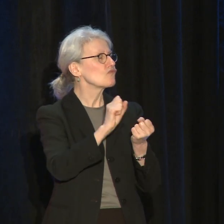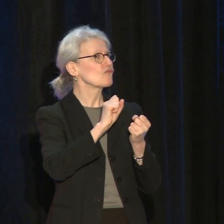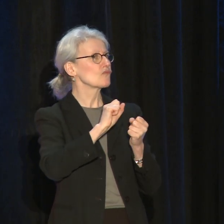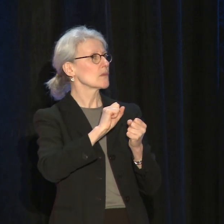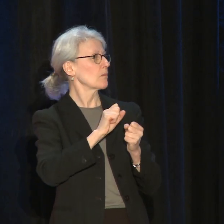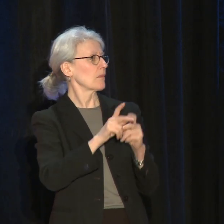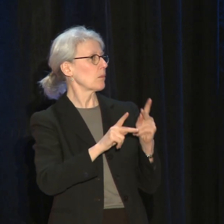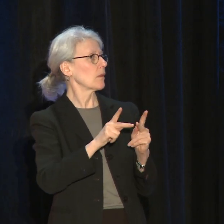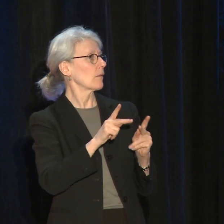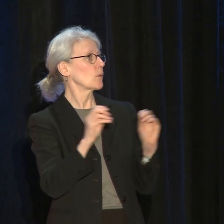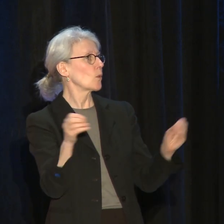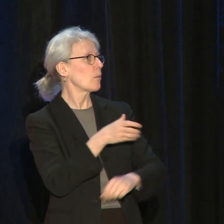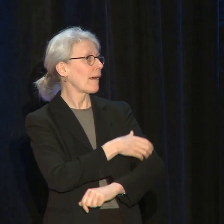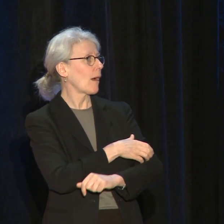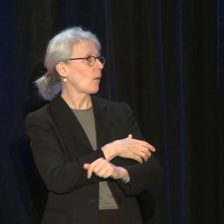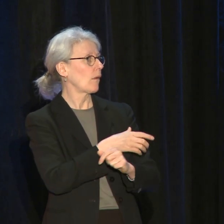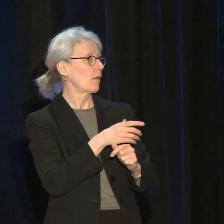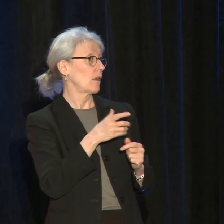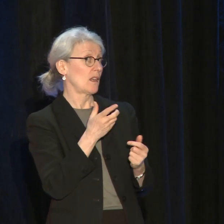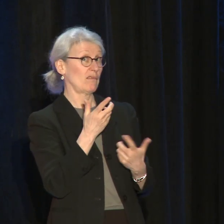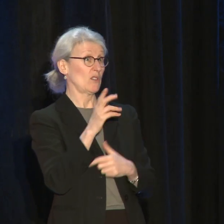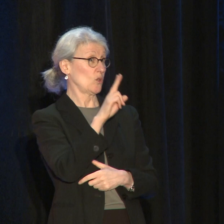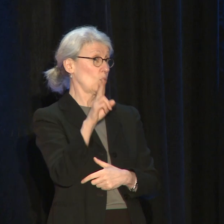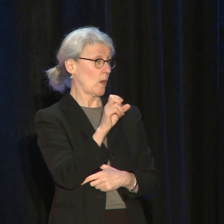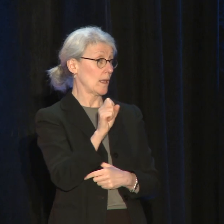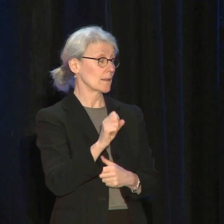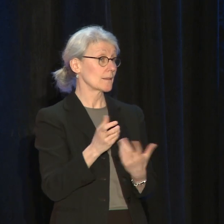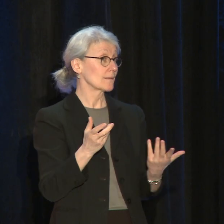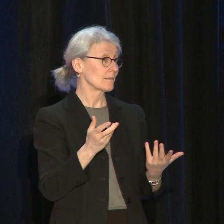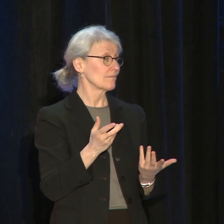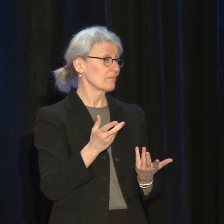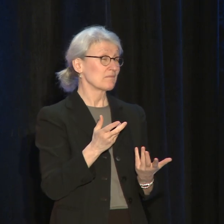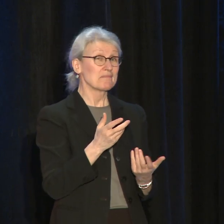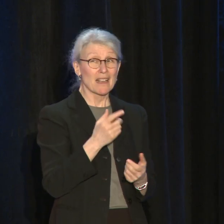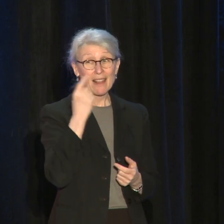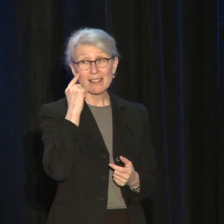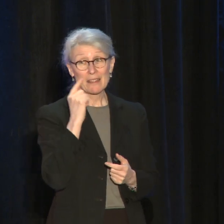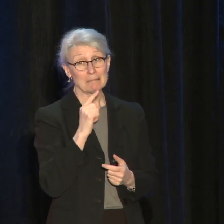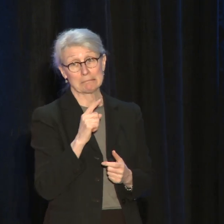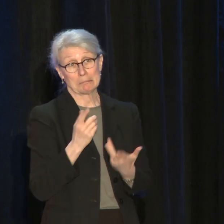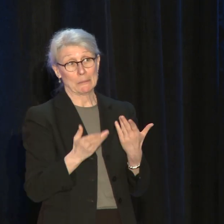people in the nation and in the United States, and I think this holds true for Canada,